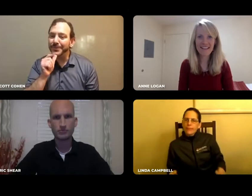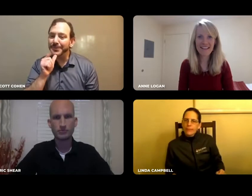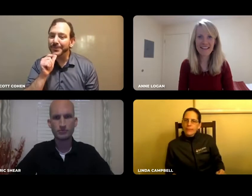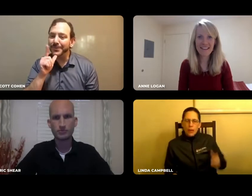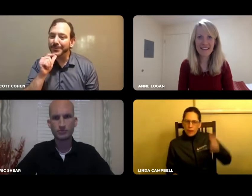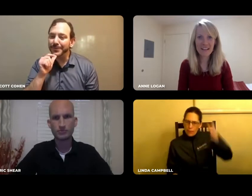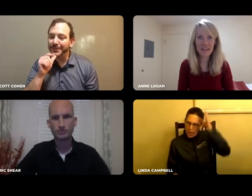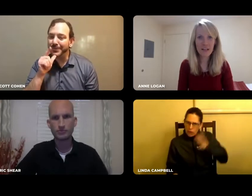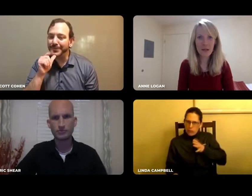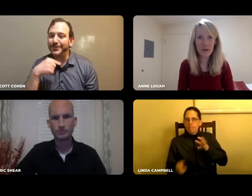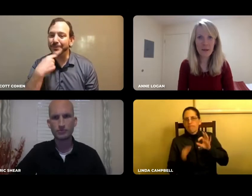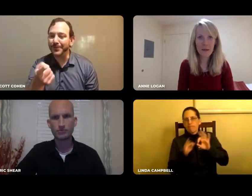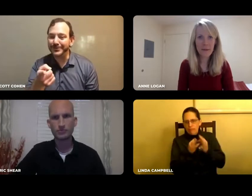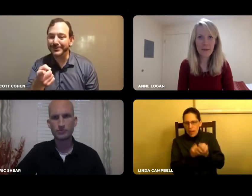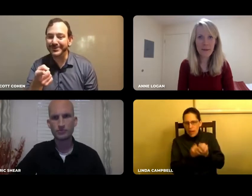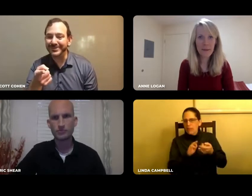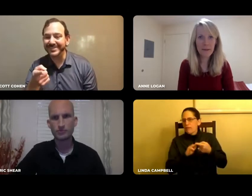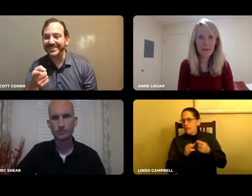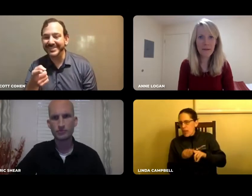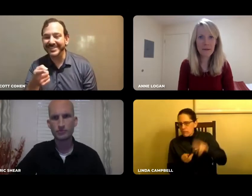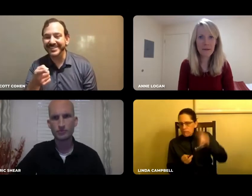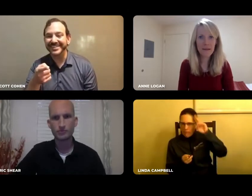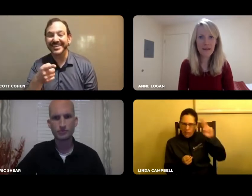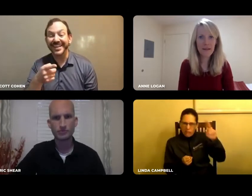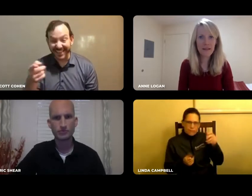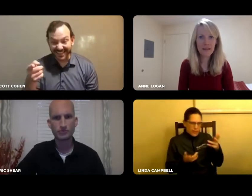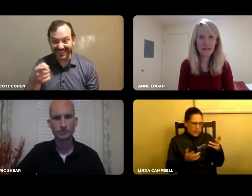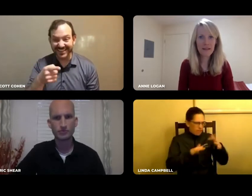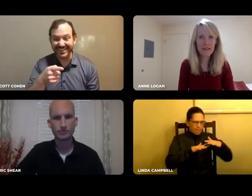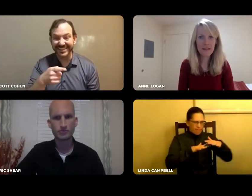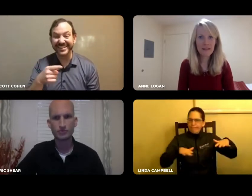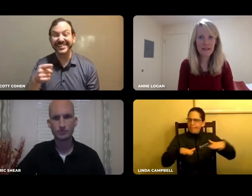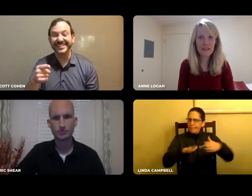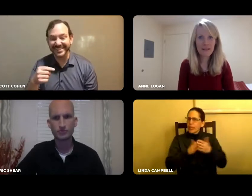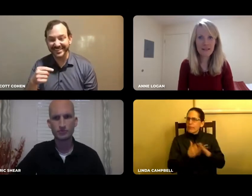That was my parents, family, friends and people in my community.